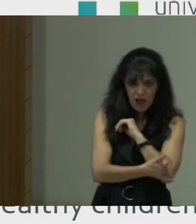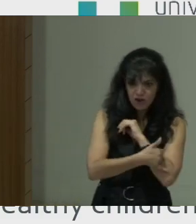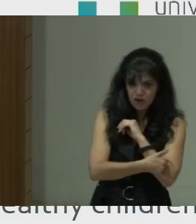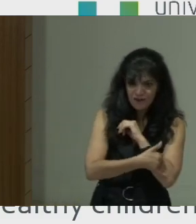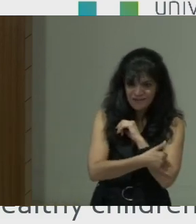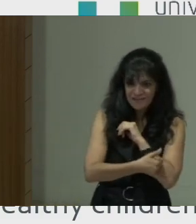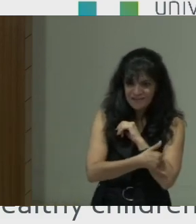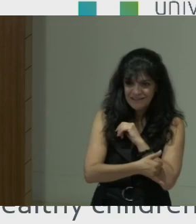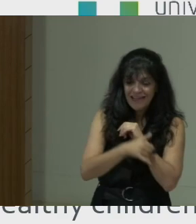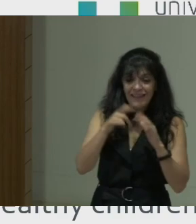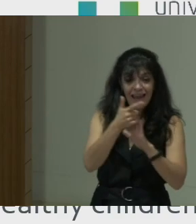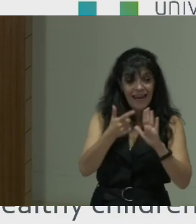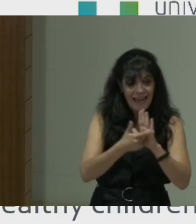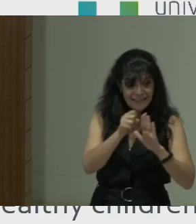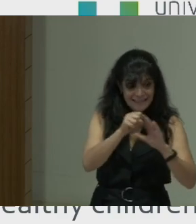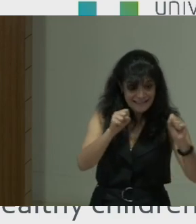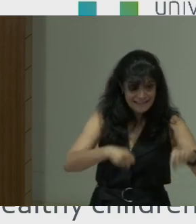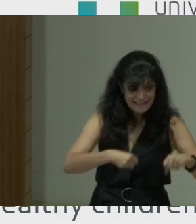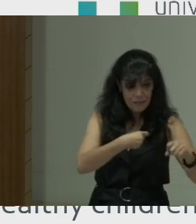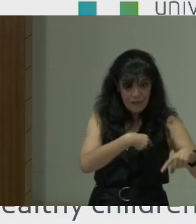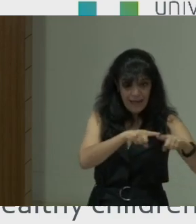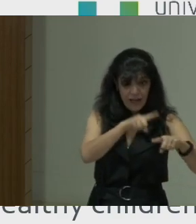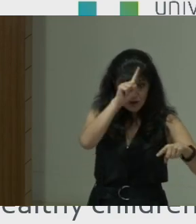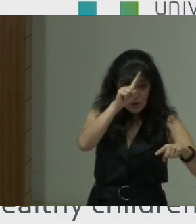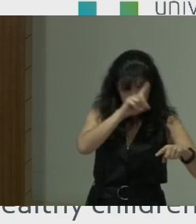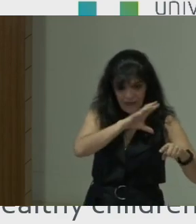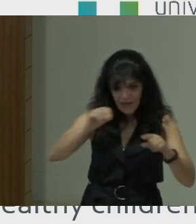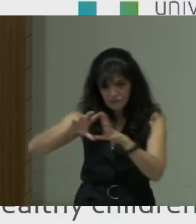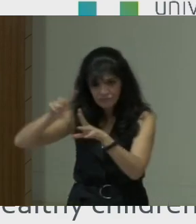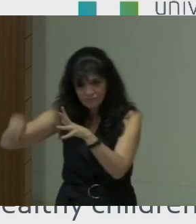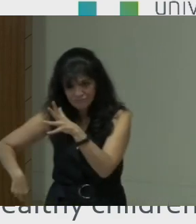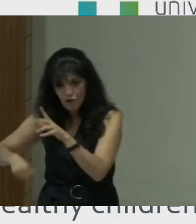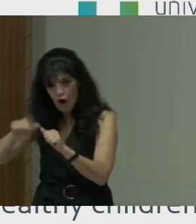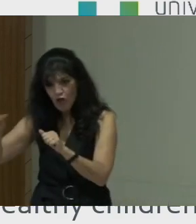And legal systems frame the way we look on cases.